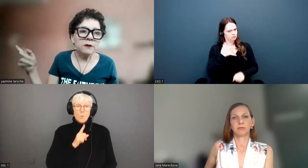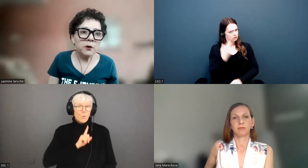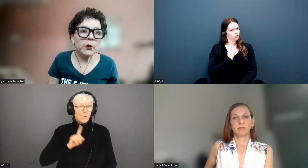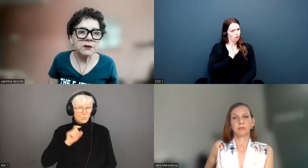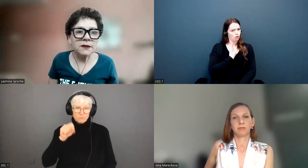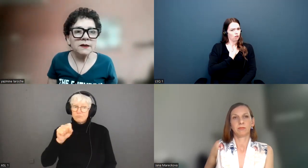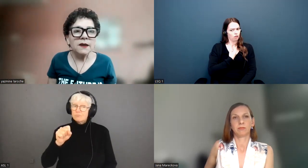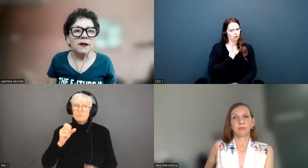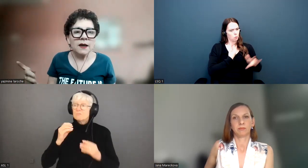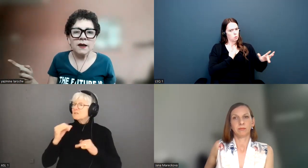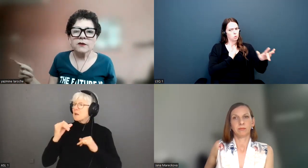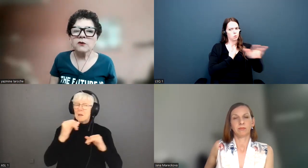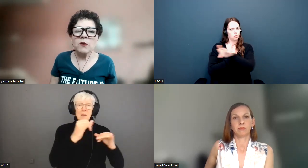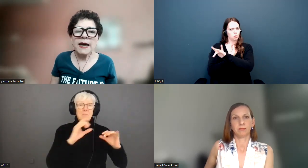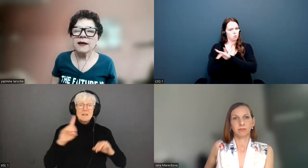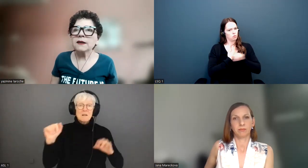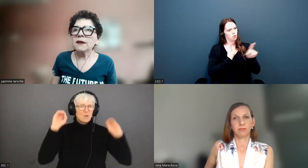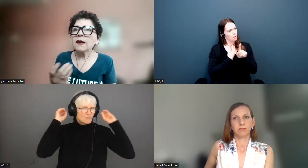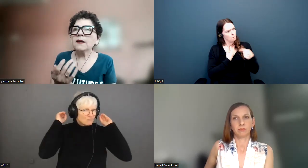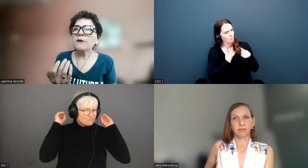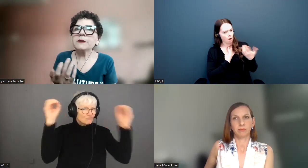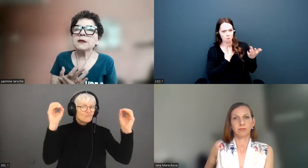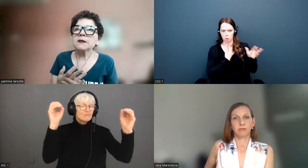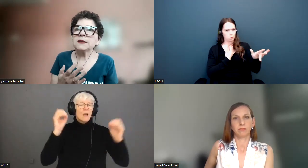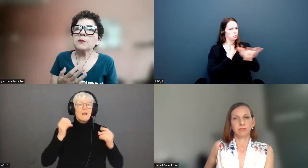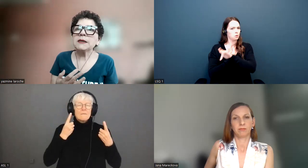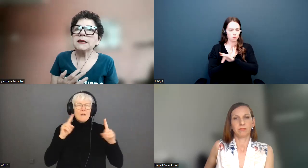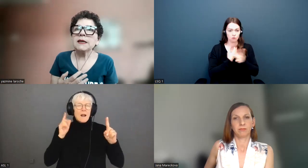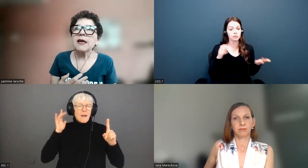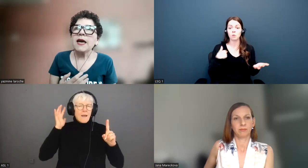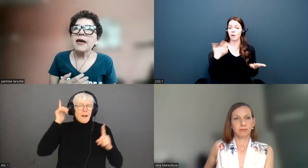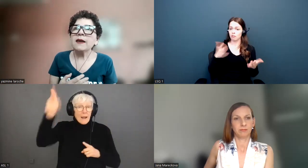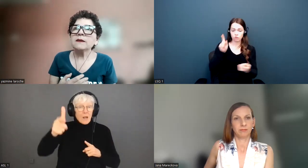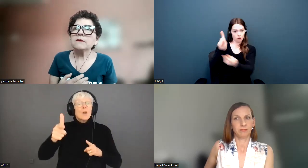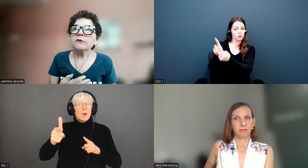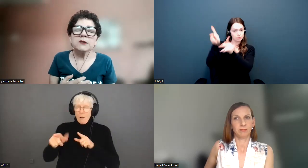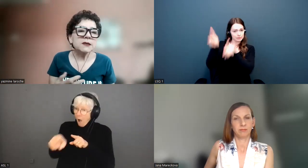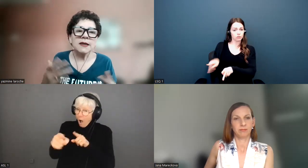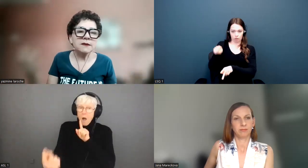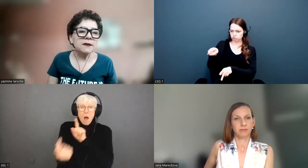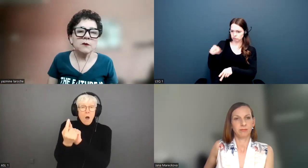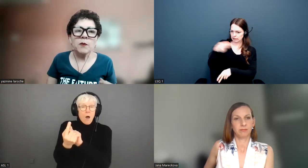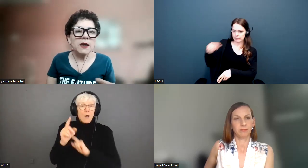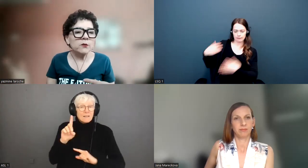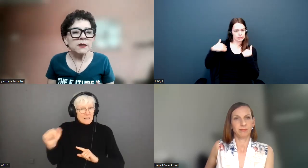other person uh who had a physical disability and we just connected and we became really